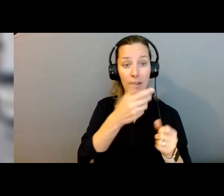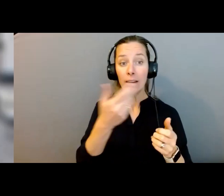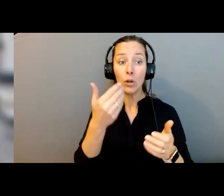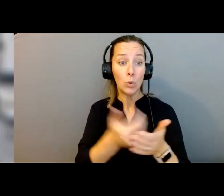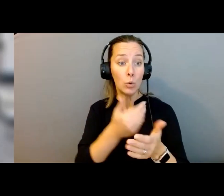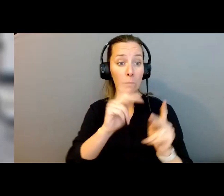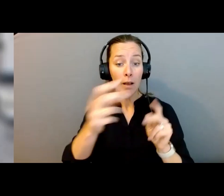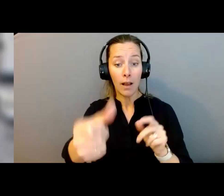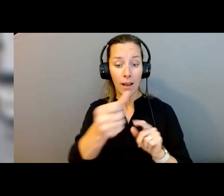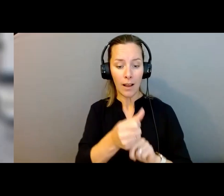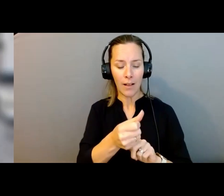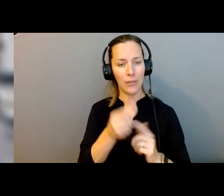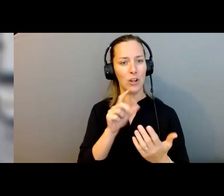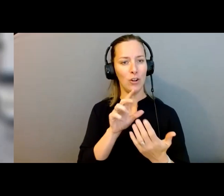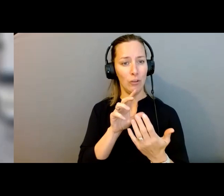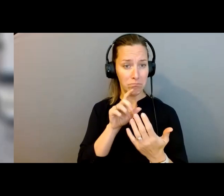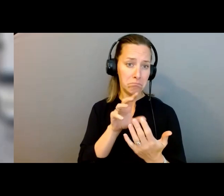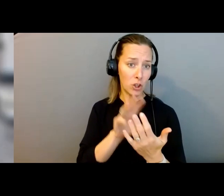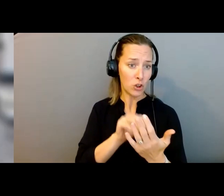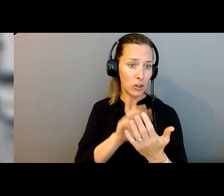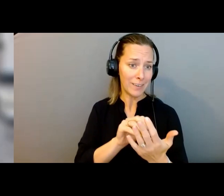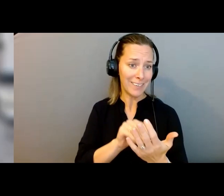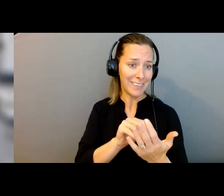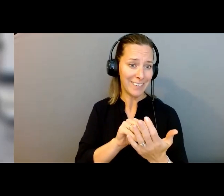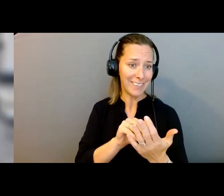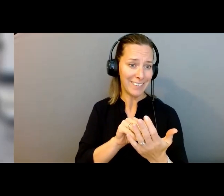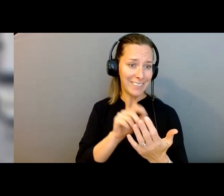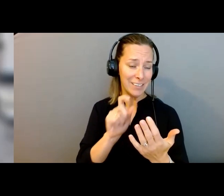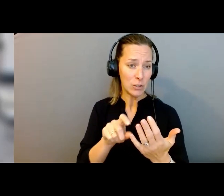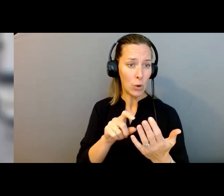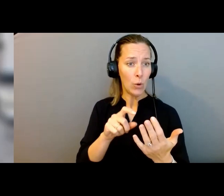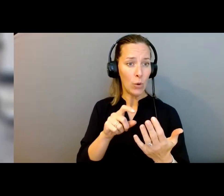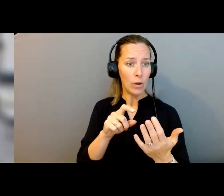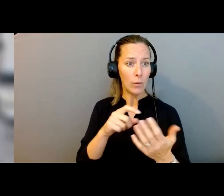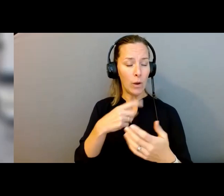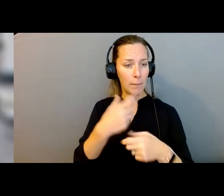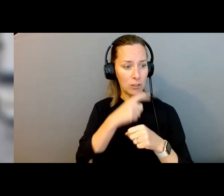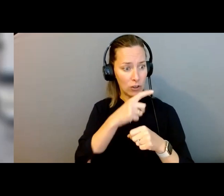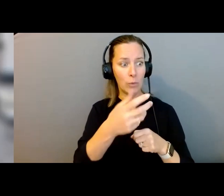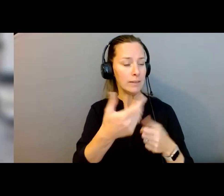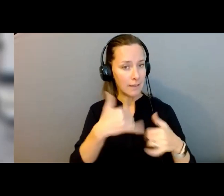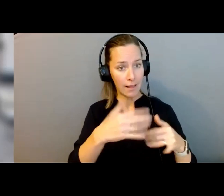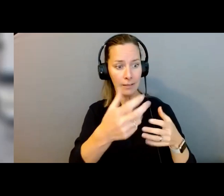And how do we bring people along so that we're not leaving anyone behind? How do we